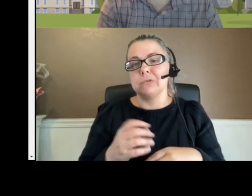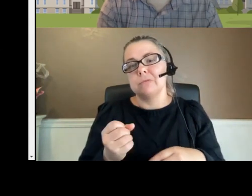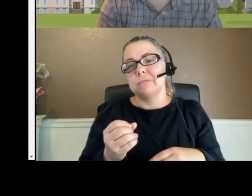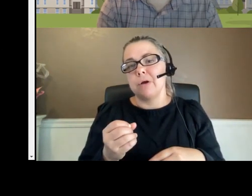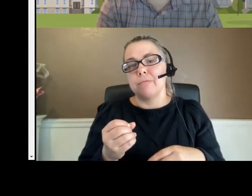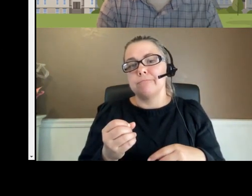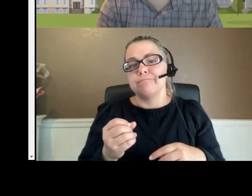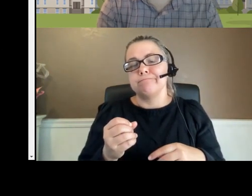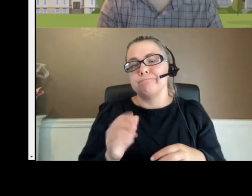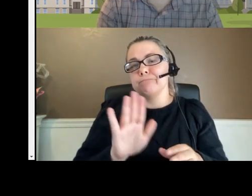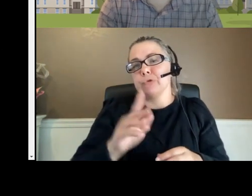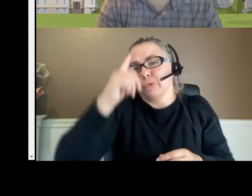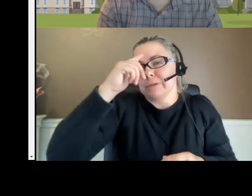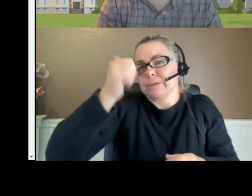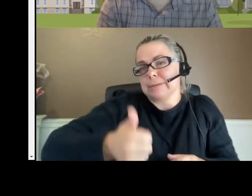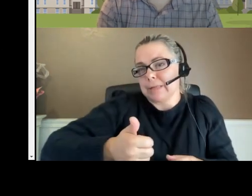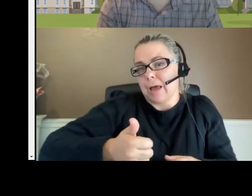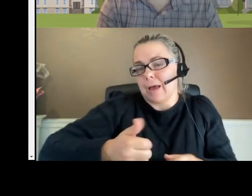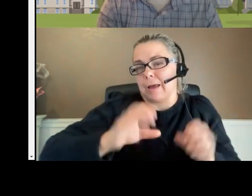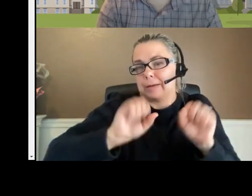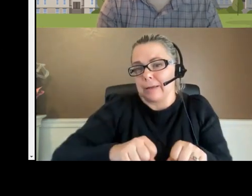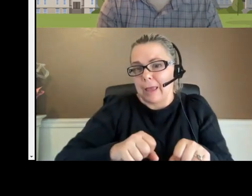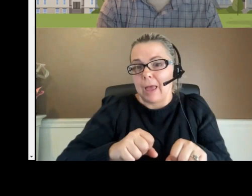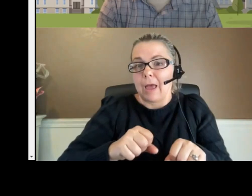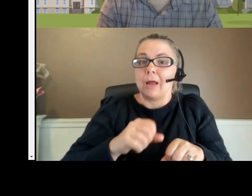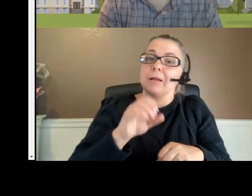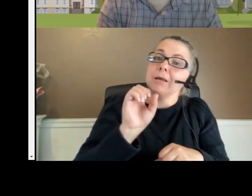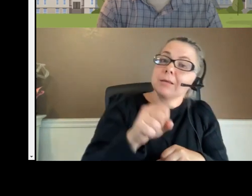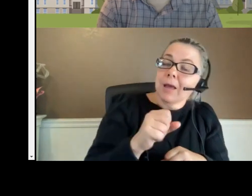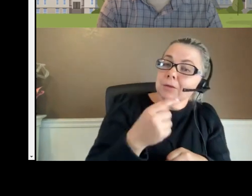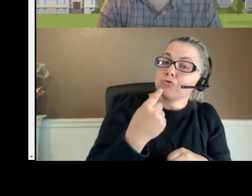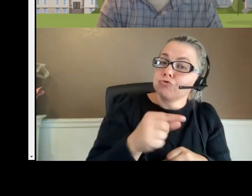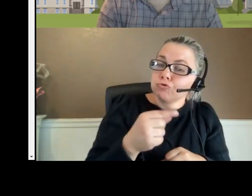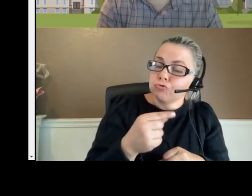this is something that yes, it's a green icon, but you really need to look and make sure it's